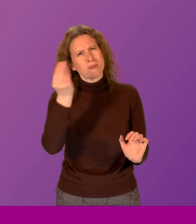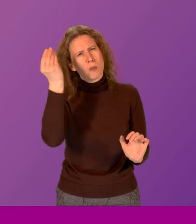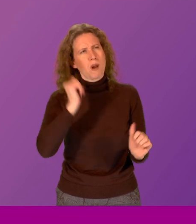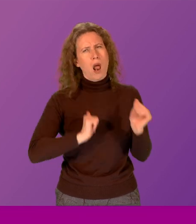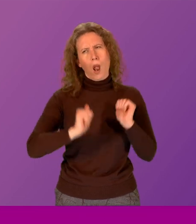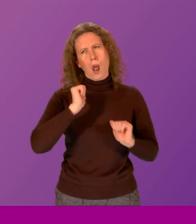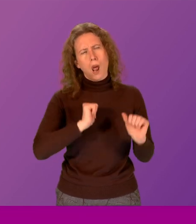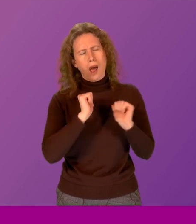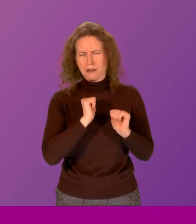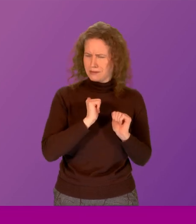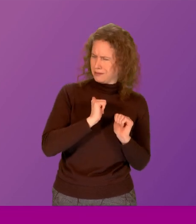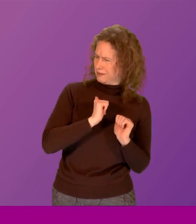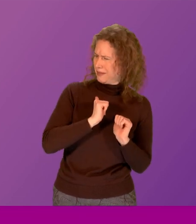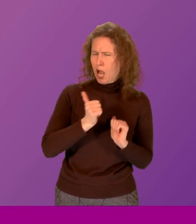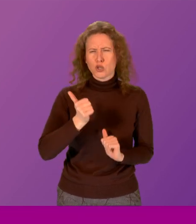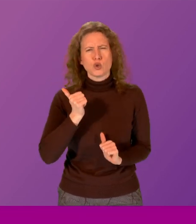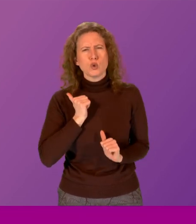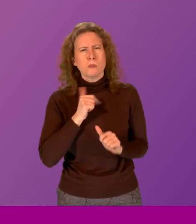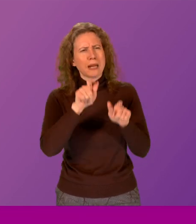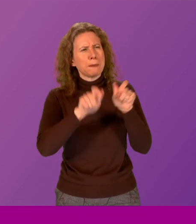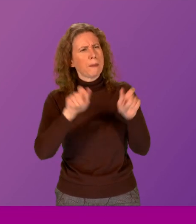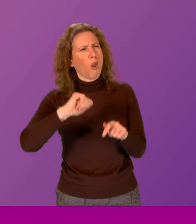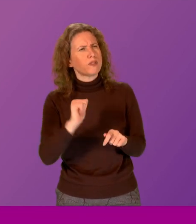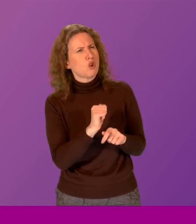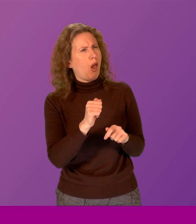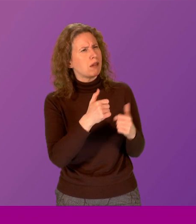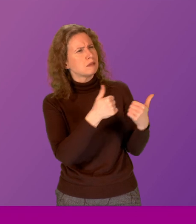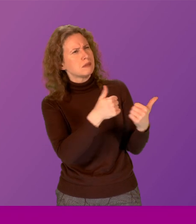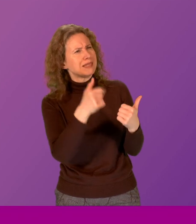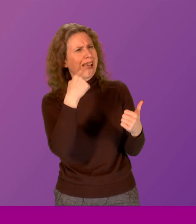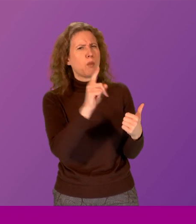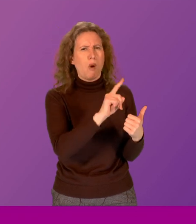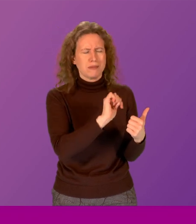taking the people of Scotland for granted. He talks about vision—